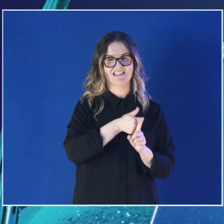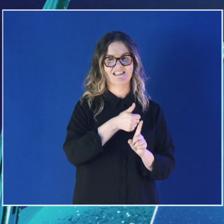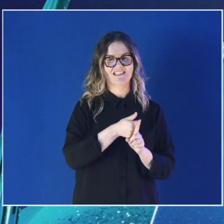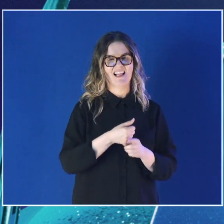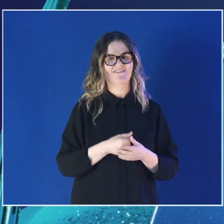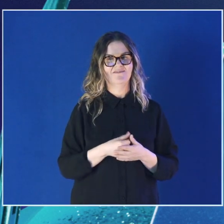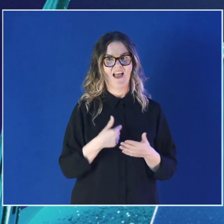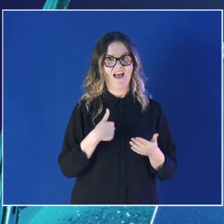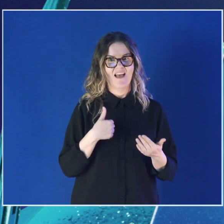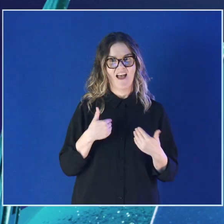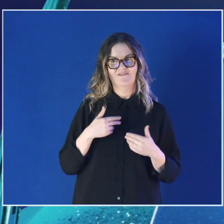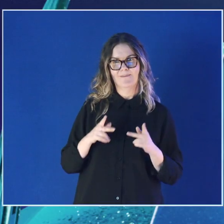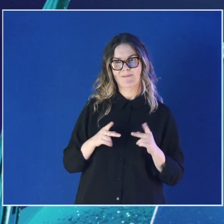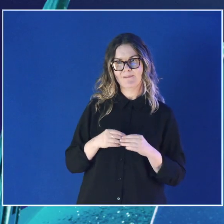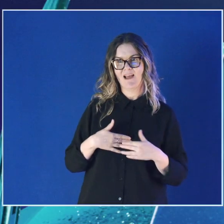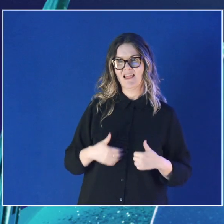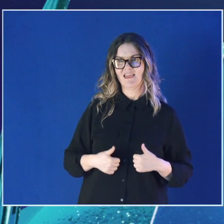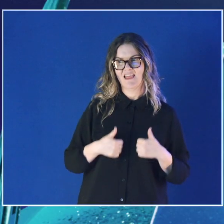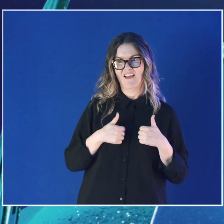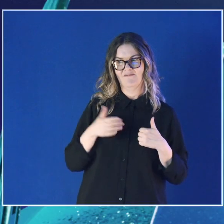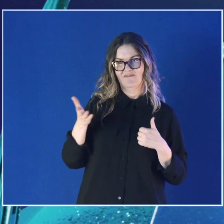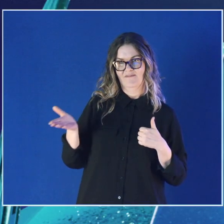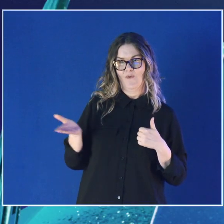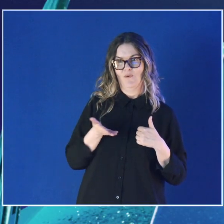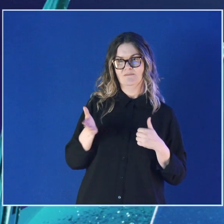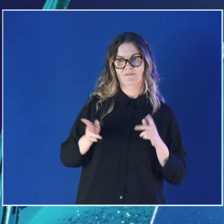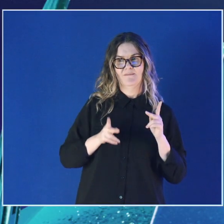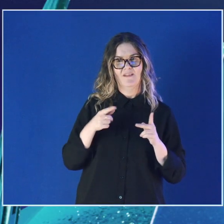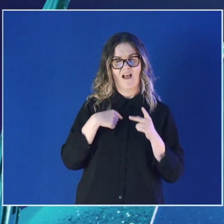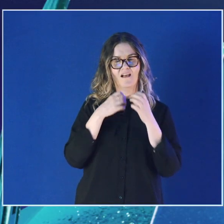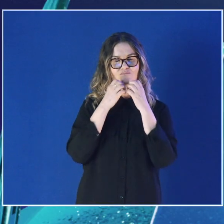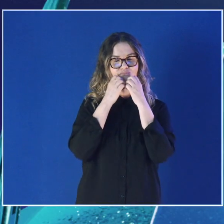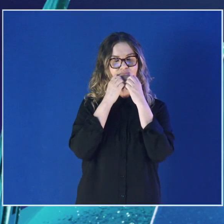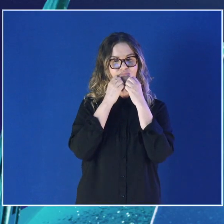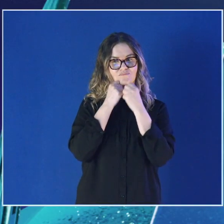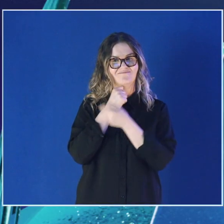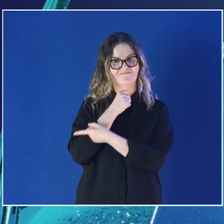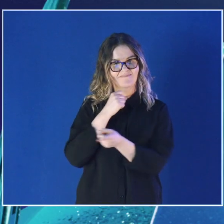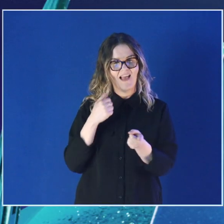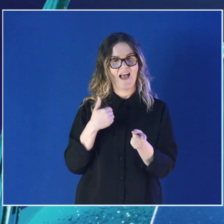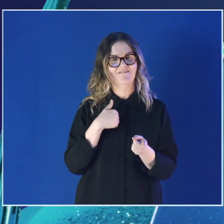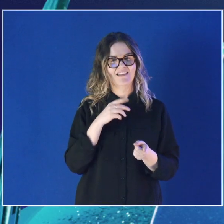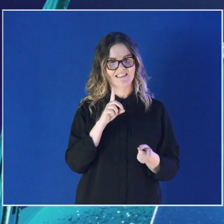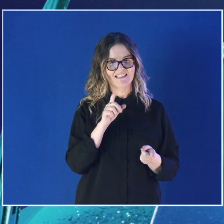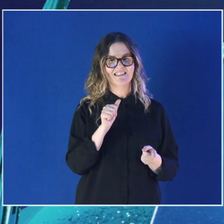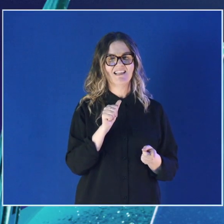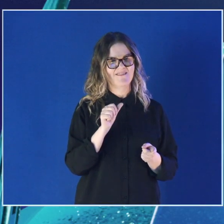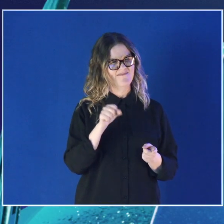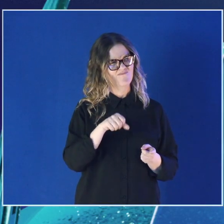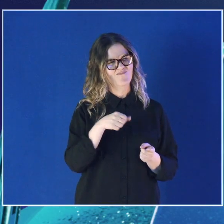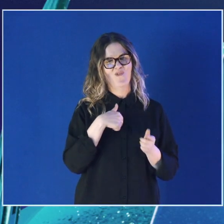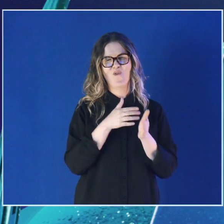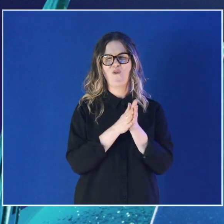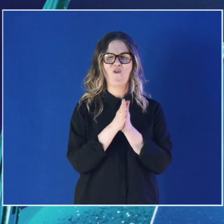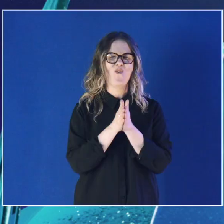This work is deeply personal to me, and I'm driven to make a difference in the community. I also firmly believe that when we build accessible software,